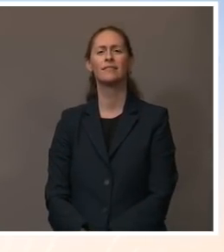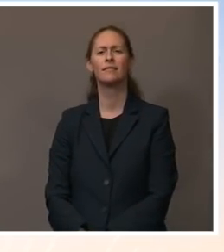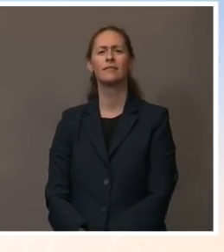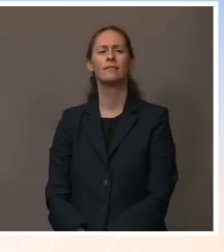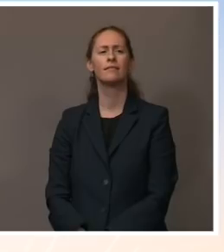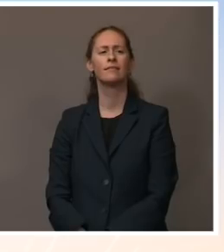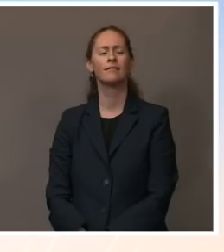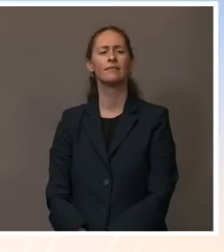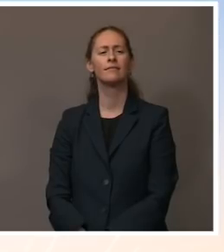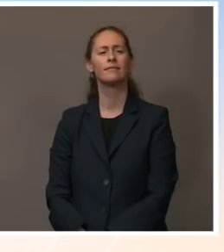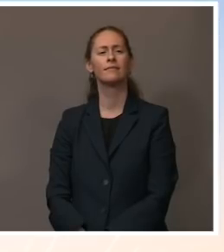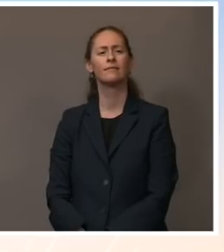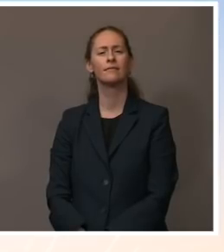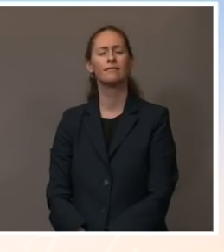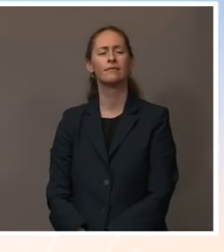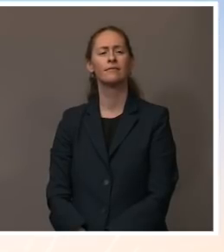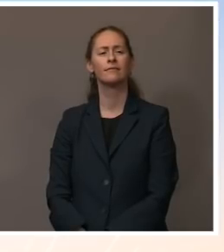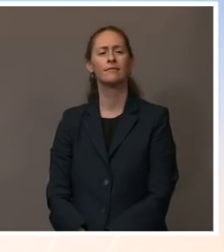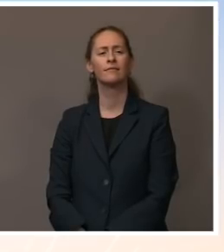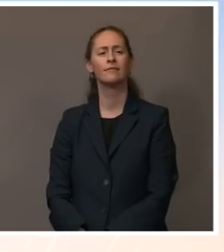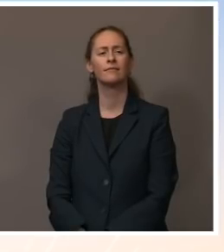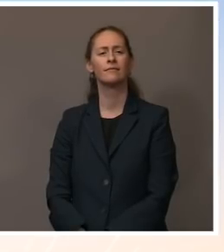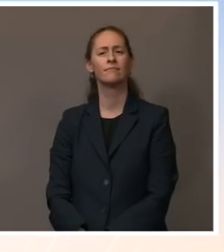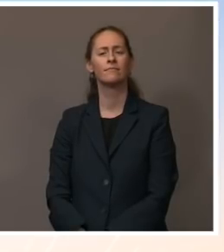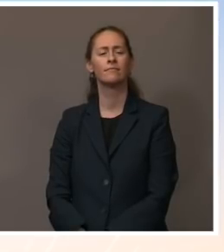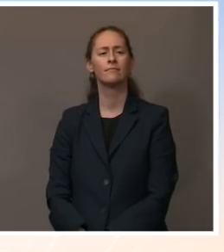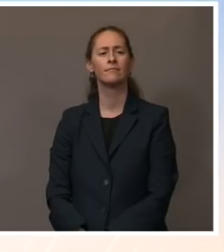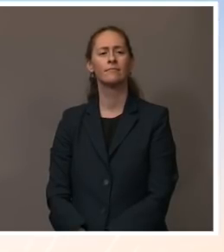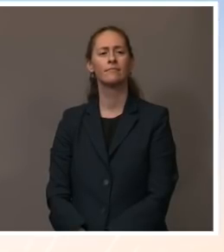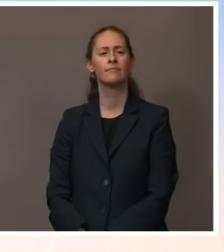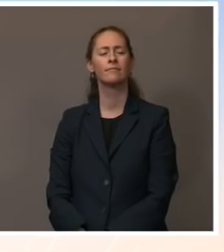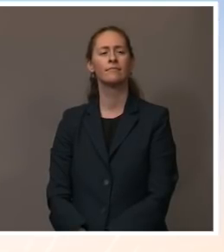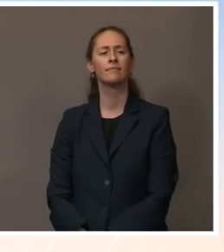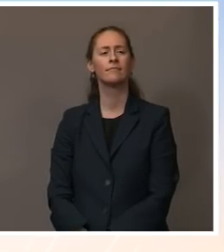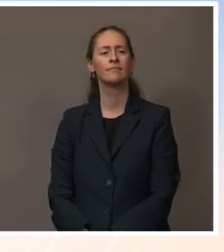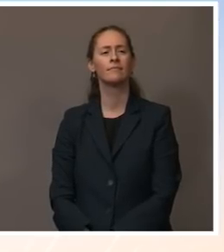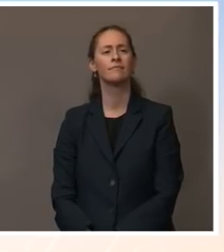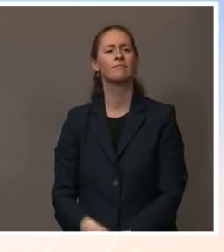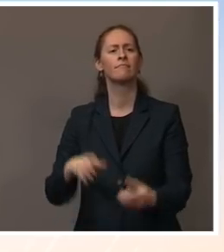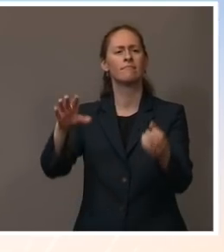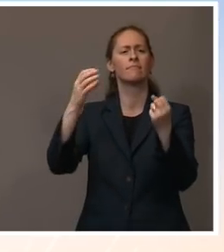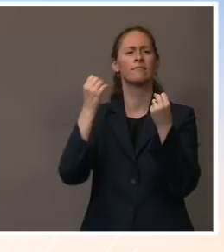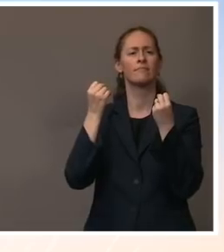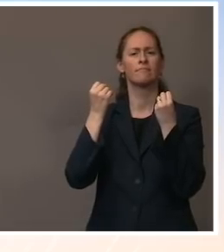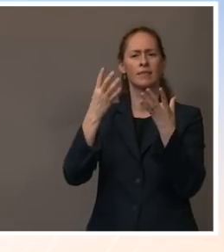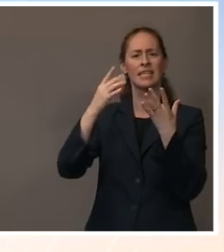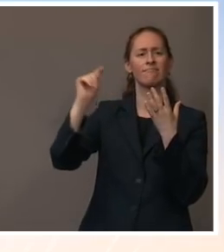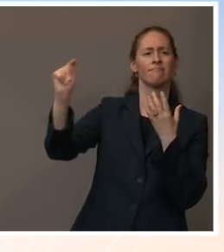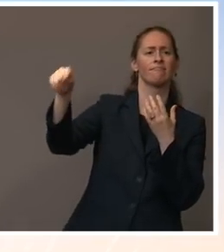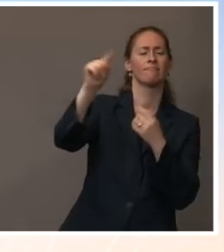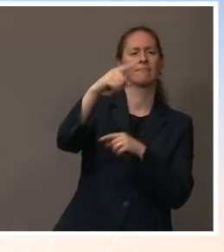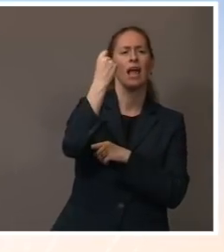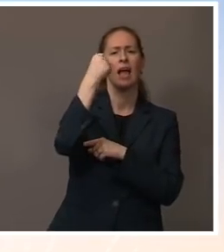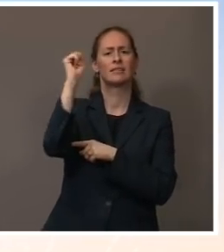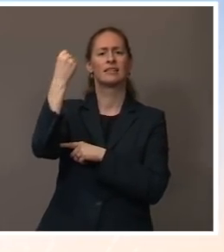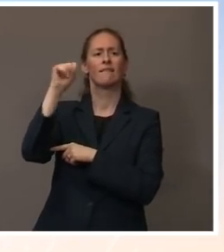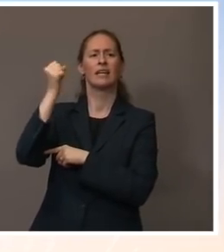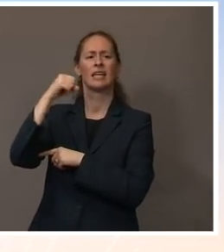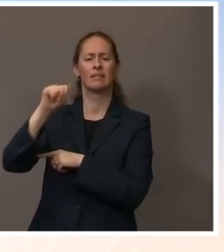had brought up that there are activists who are very concerned that the President's decision to highlight crime